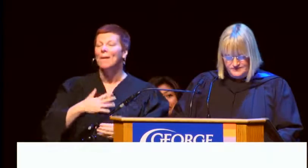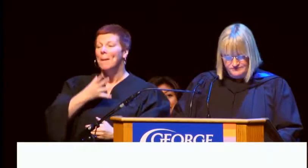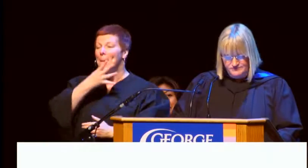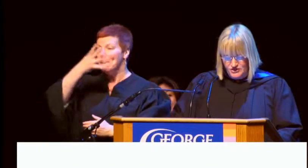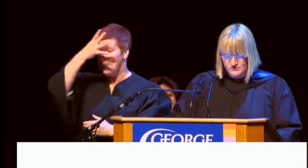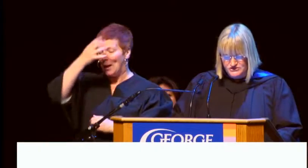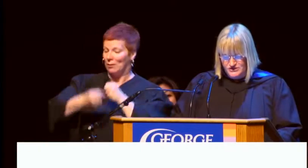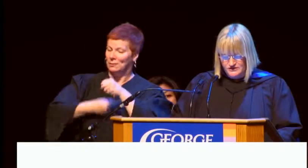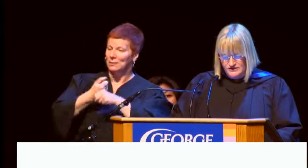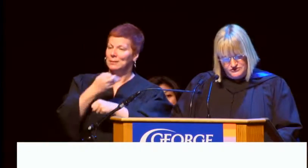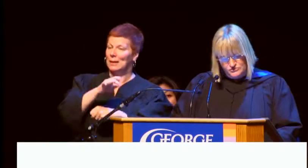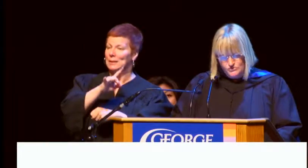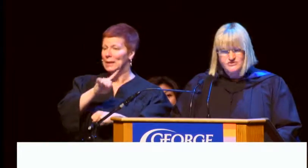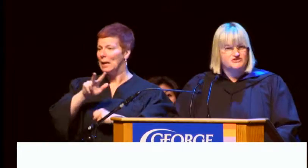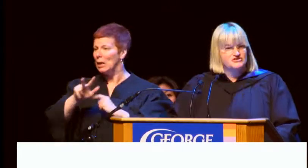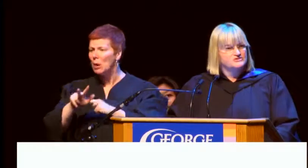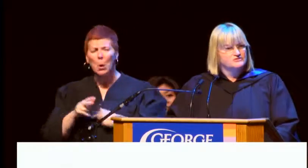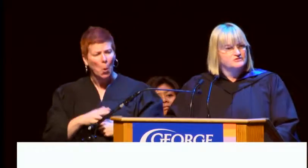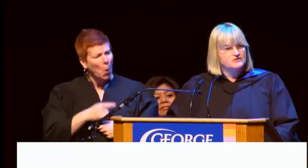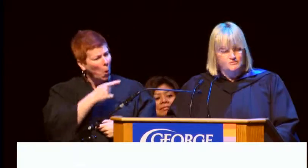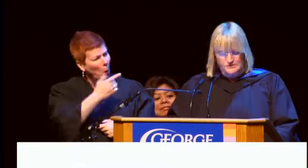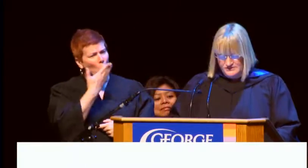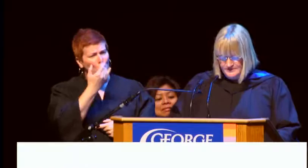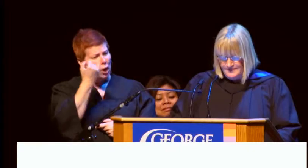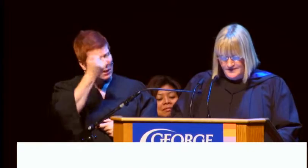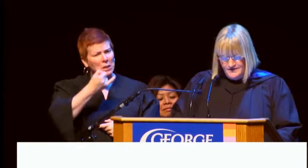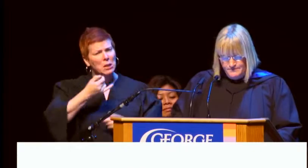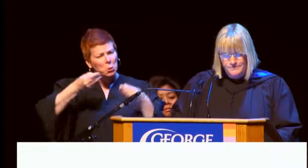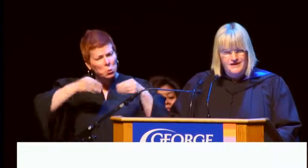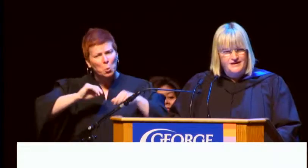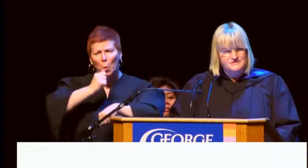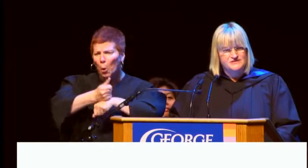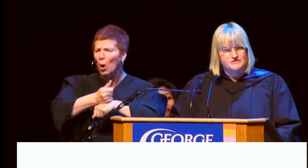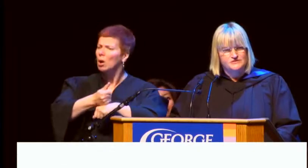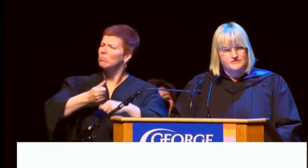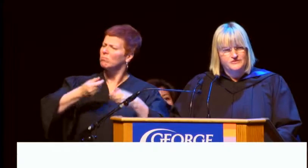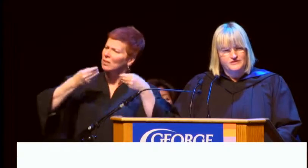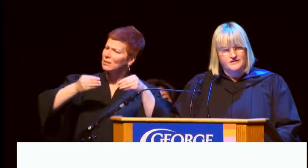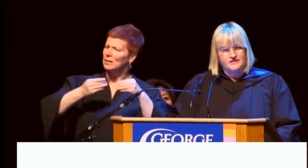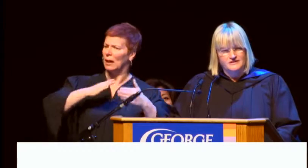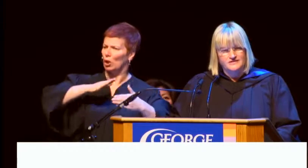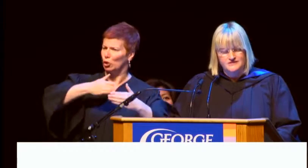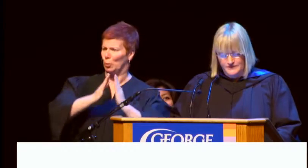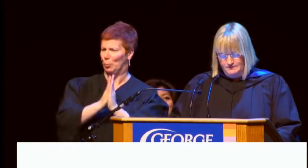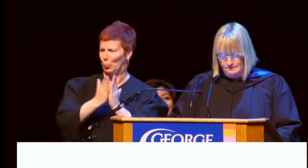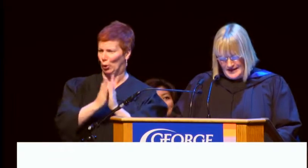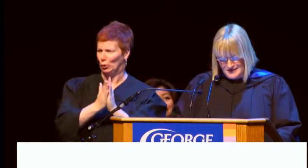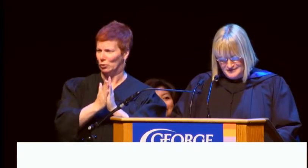TO DO TO HELP START A STORE THAT JUST SOLD COOKBOOKS BUT PERHAPS I SHOULD LEARN TO COOK A LITTLE BIT BETTER!